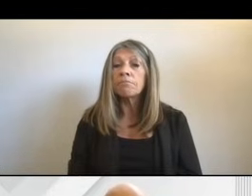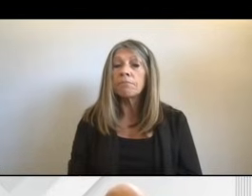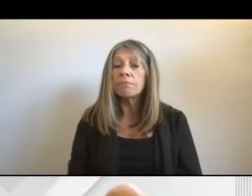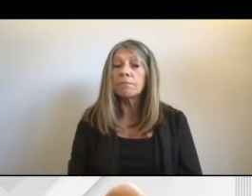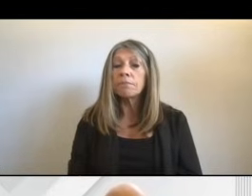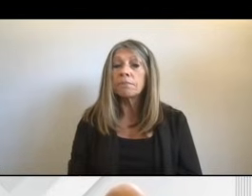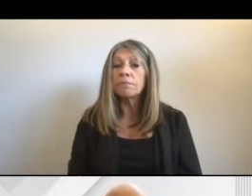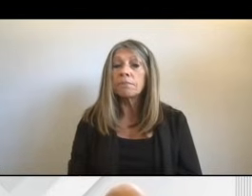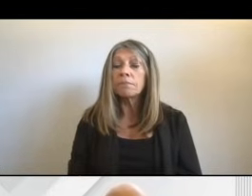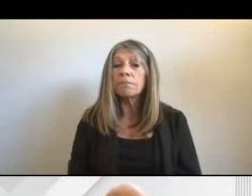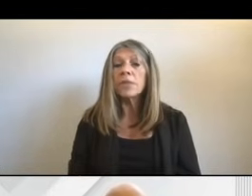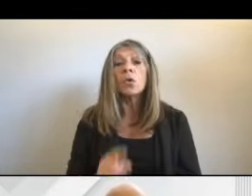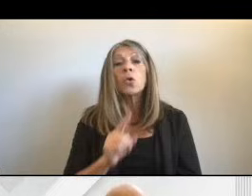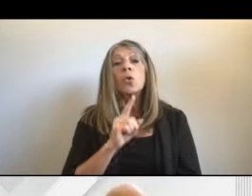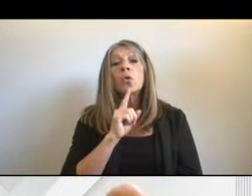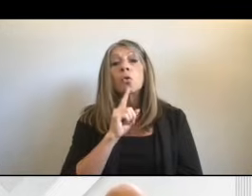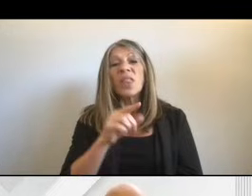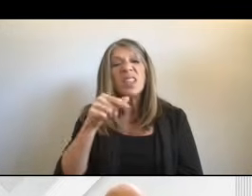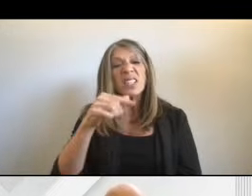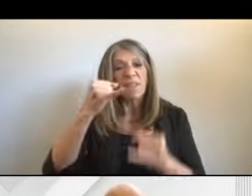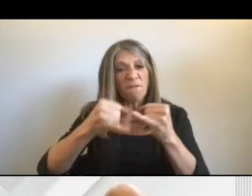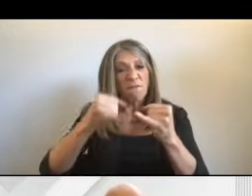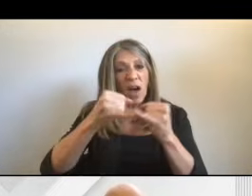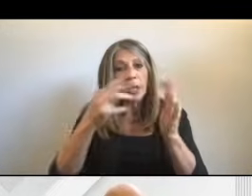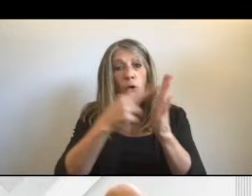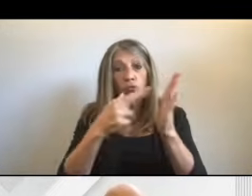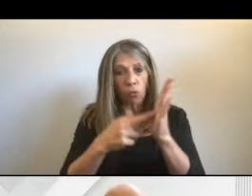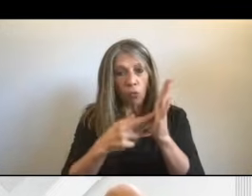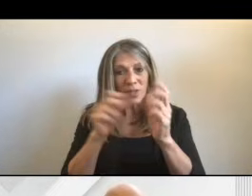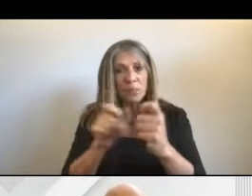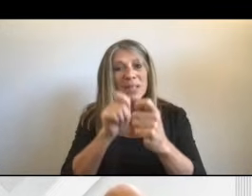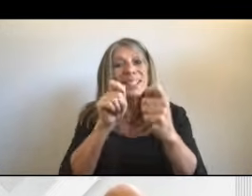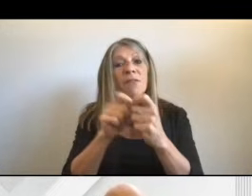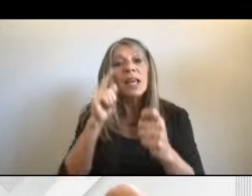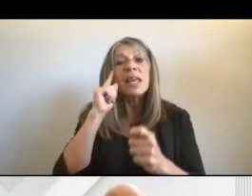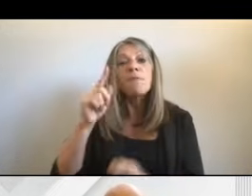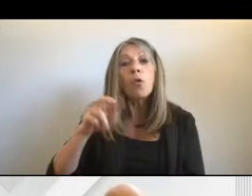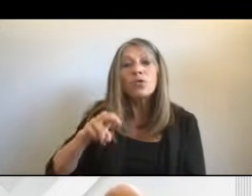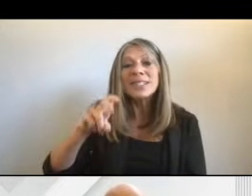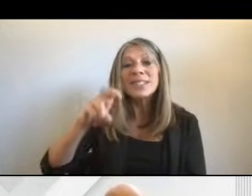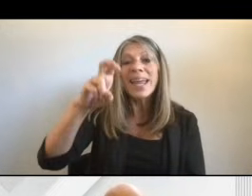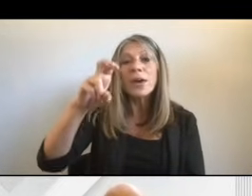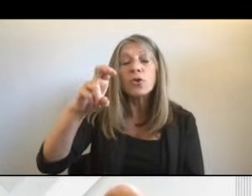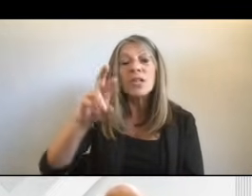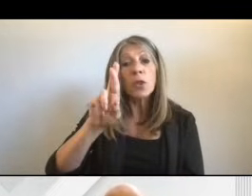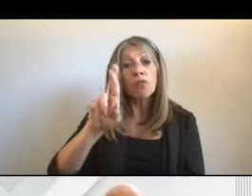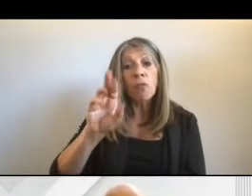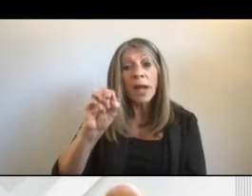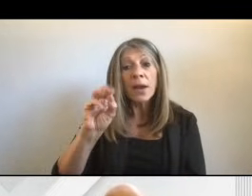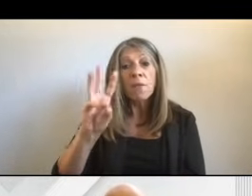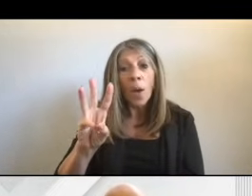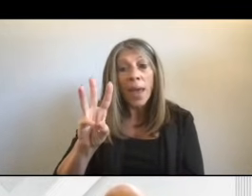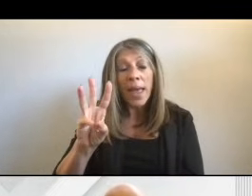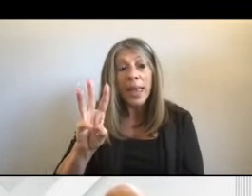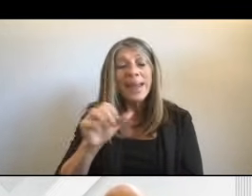put into the final rule specifically for stairs in the right-of-way. So this isn't just stairs to